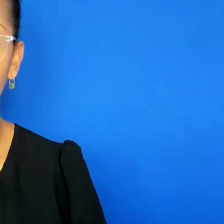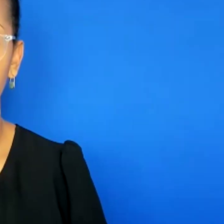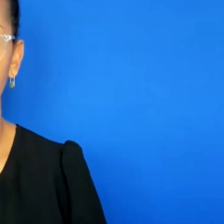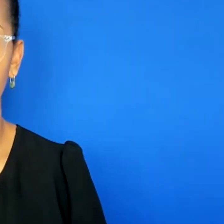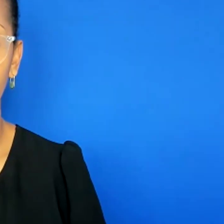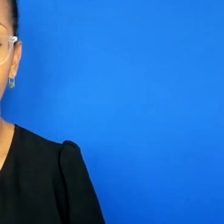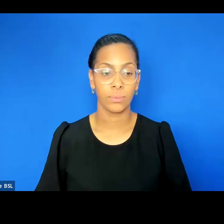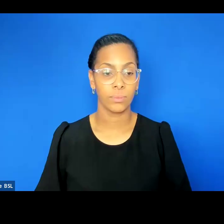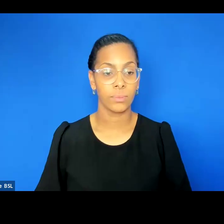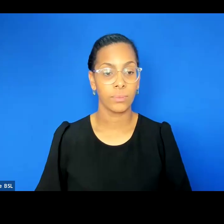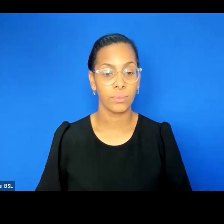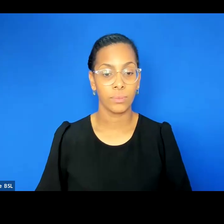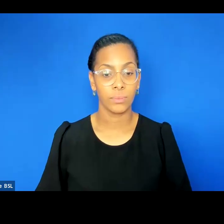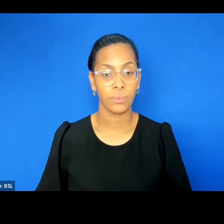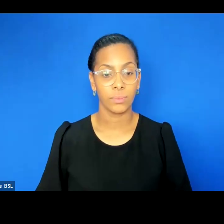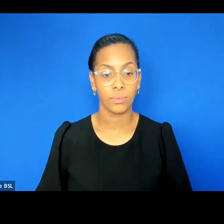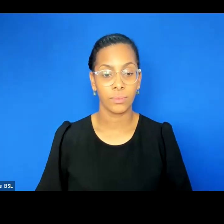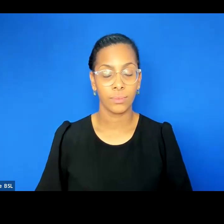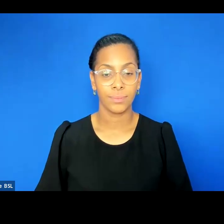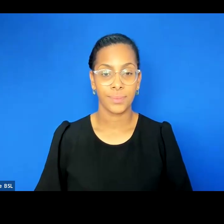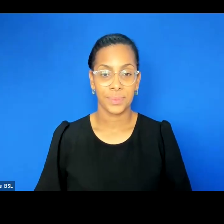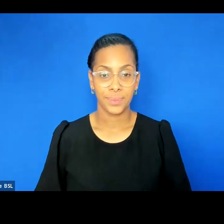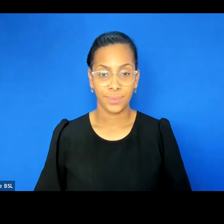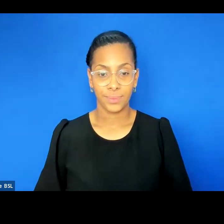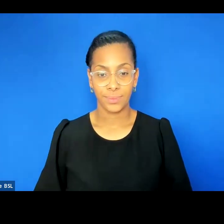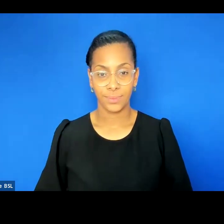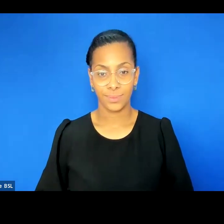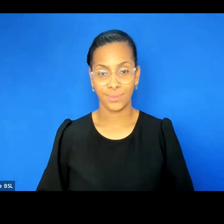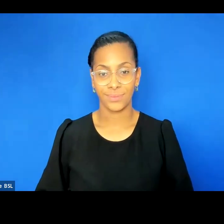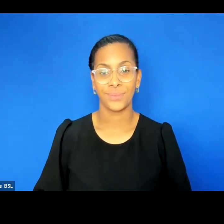Amelia: Thank you so much Lucy. Thank you so much.